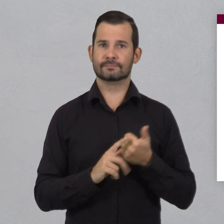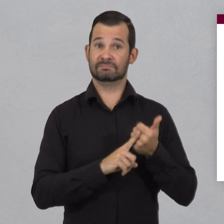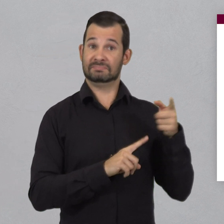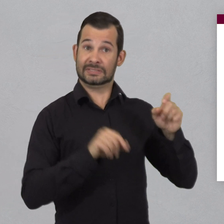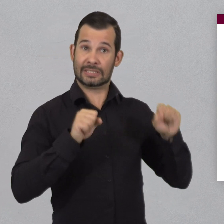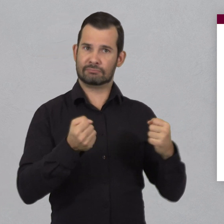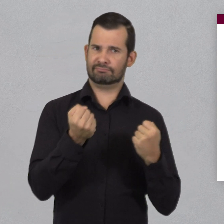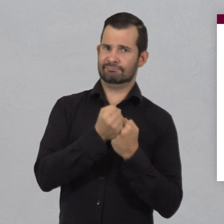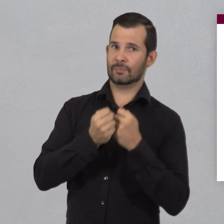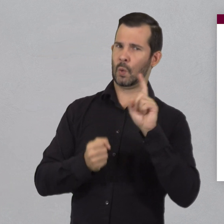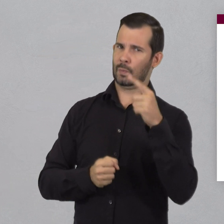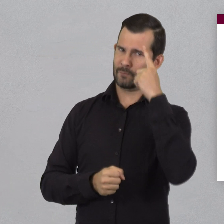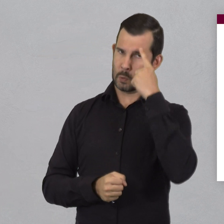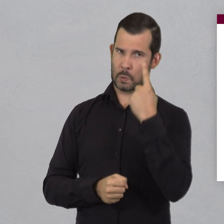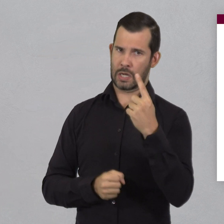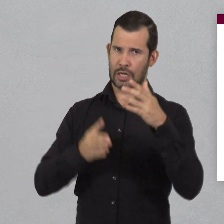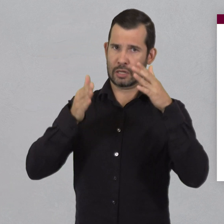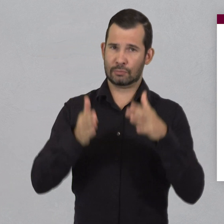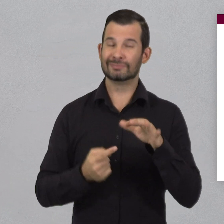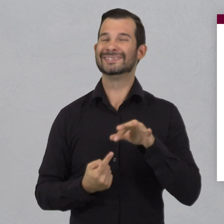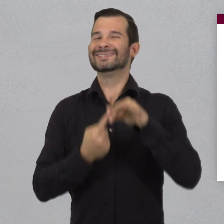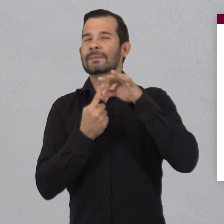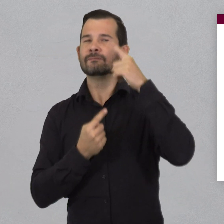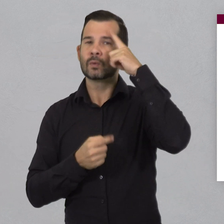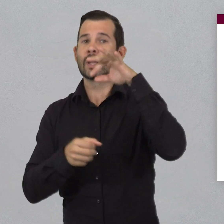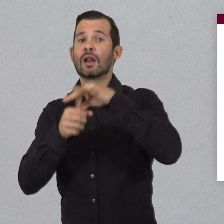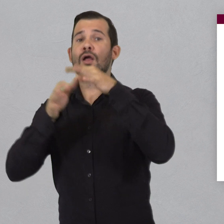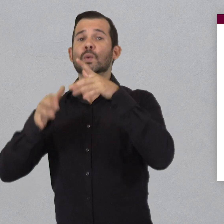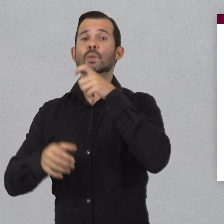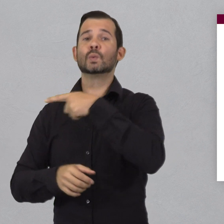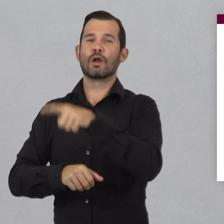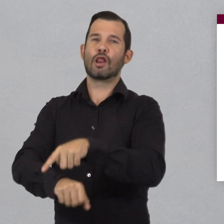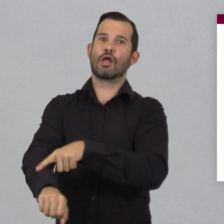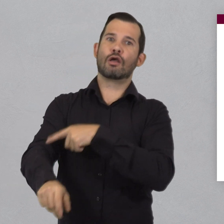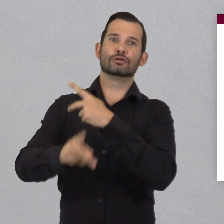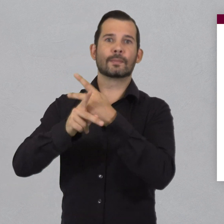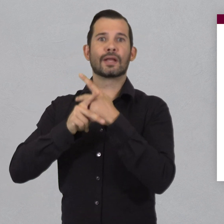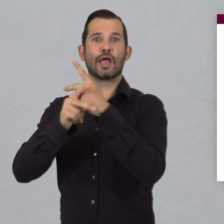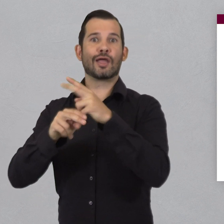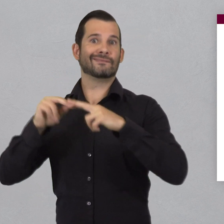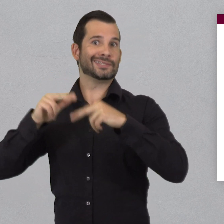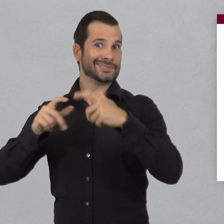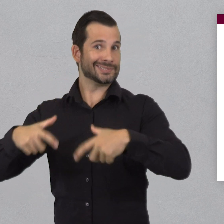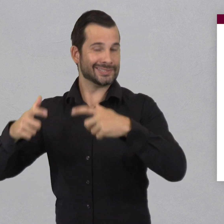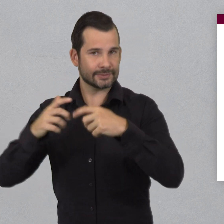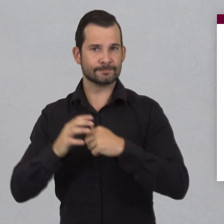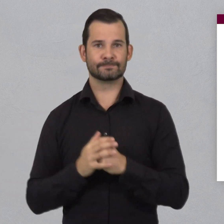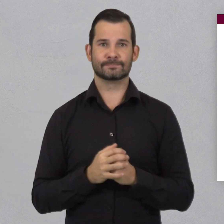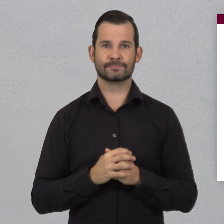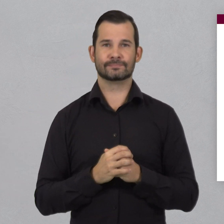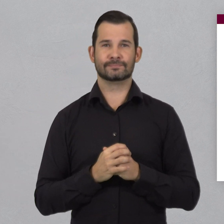They can vouch for only one person (except for electors in long-term-care facilities).